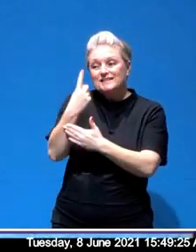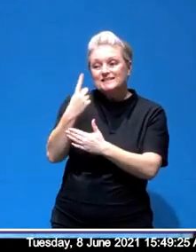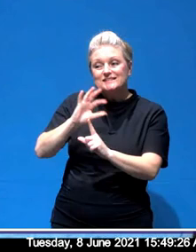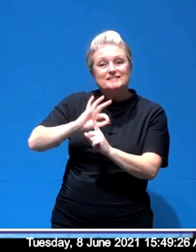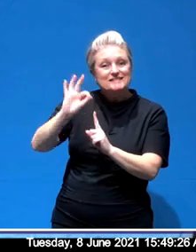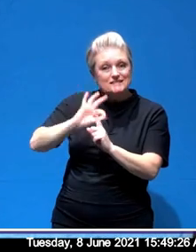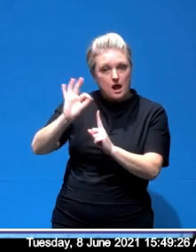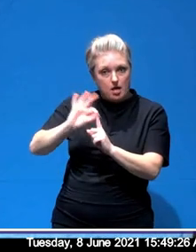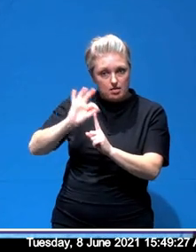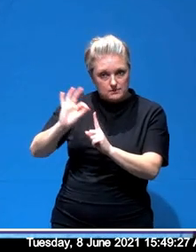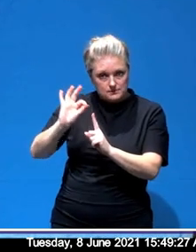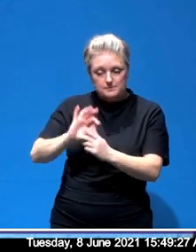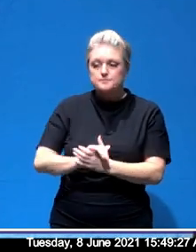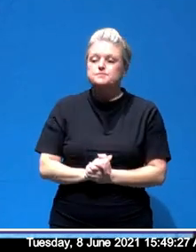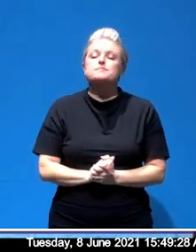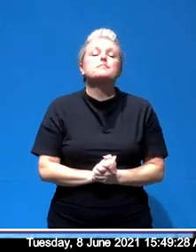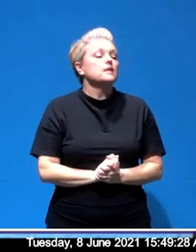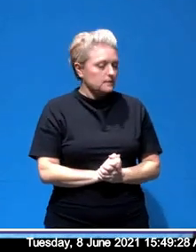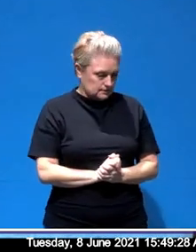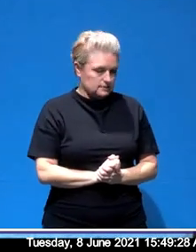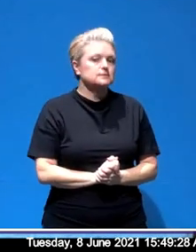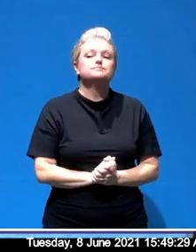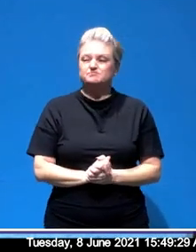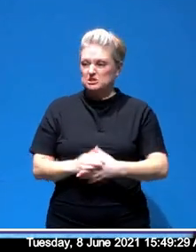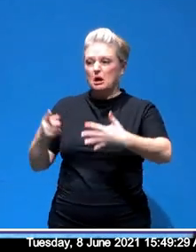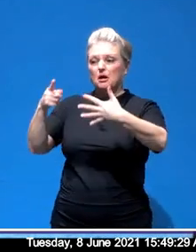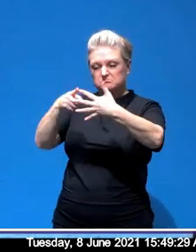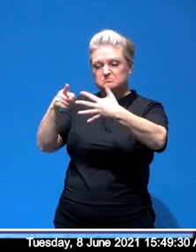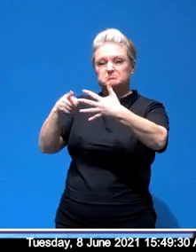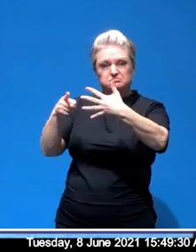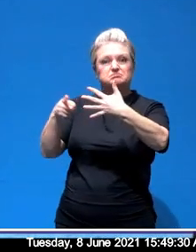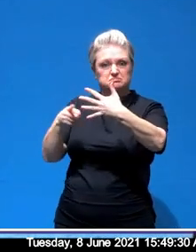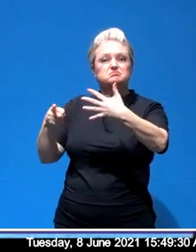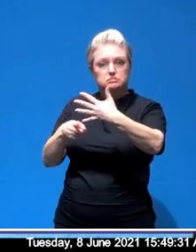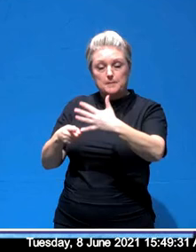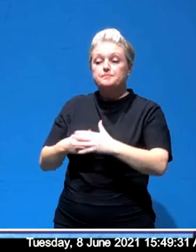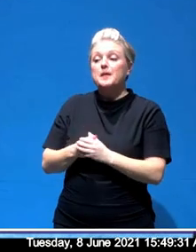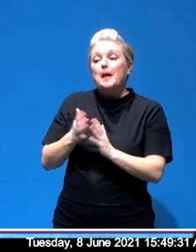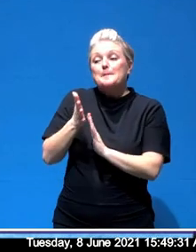Yes. As I understand it, this is a direction to the manager to review the